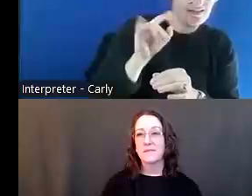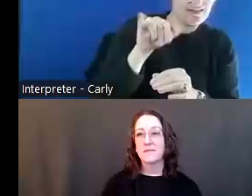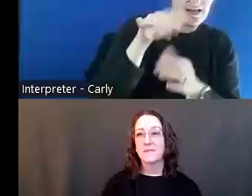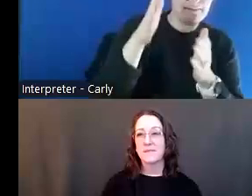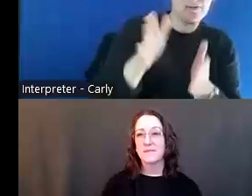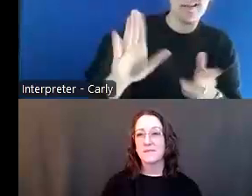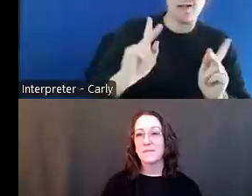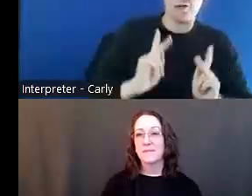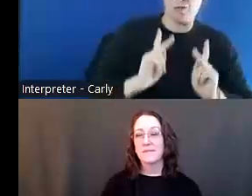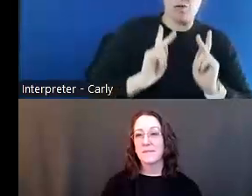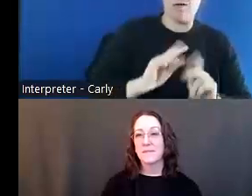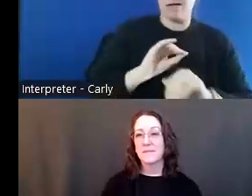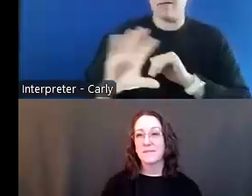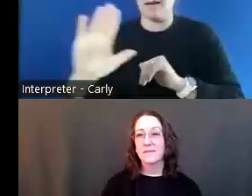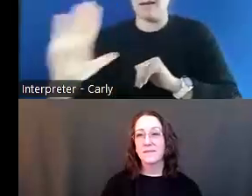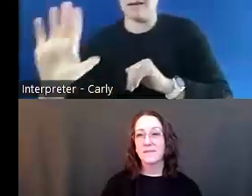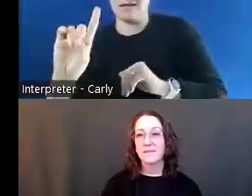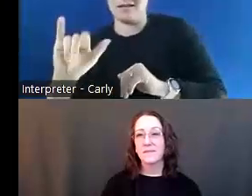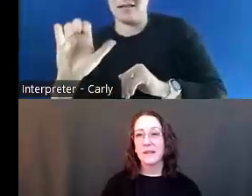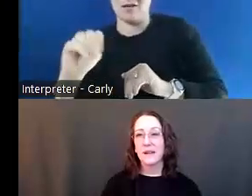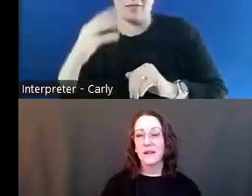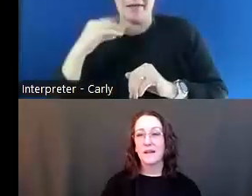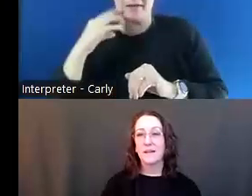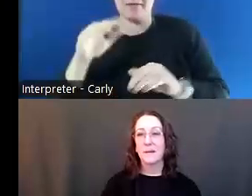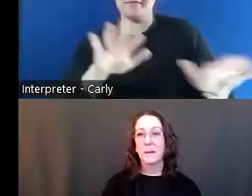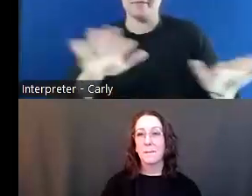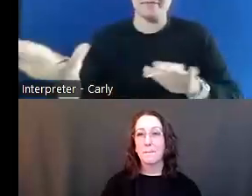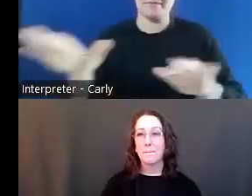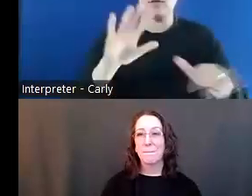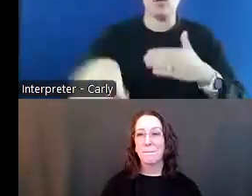is contributing to the delirium that we're seeing so the idea that we all are comfortable and